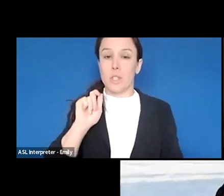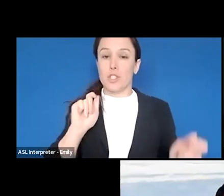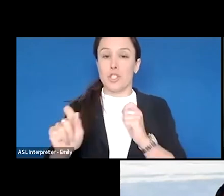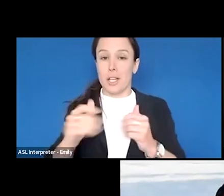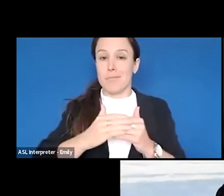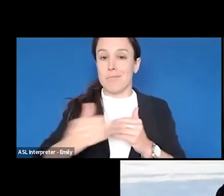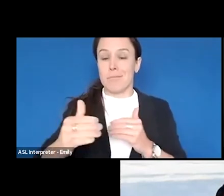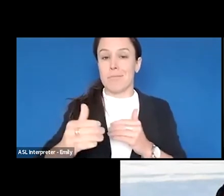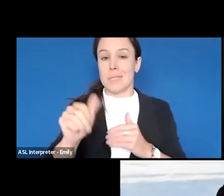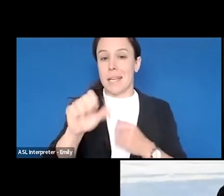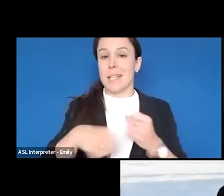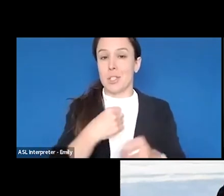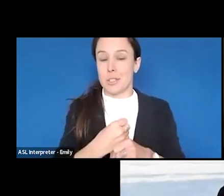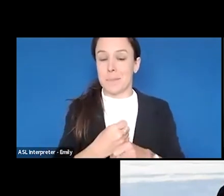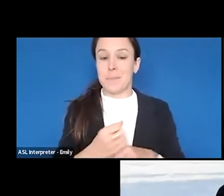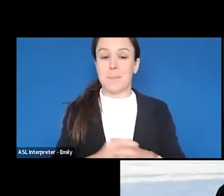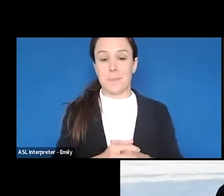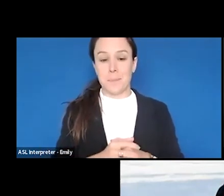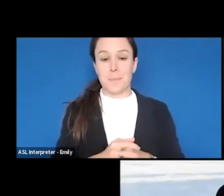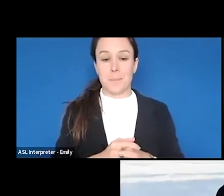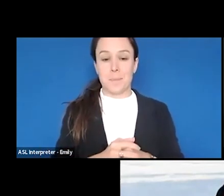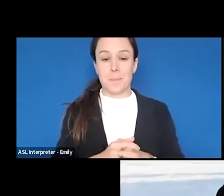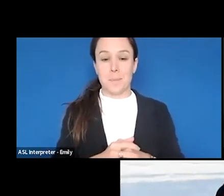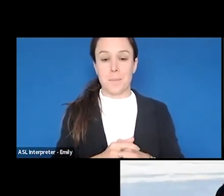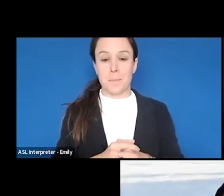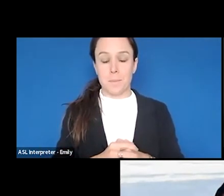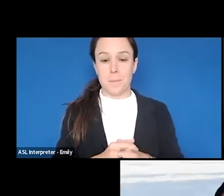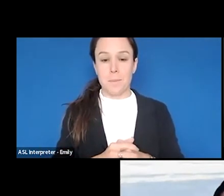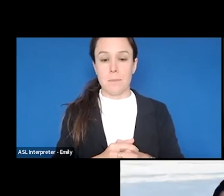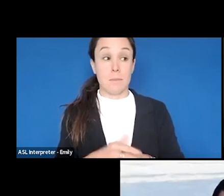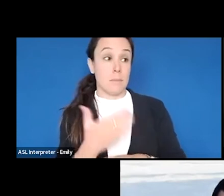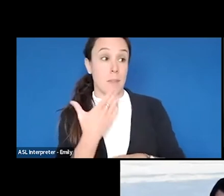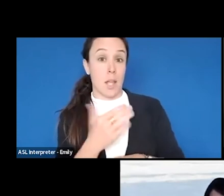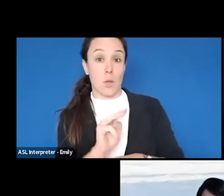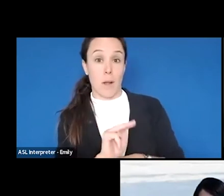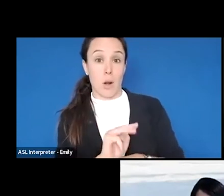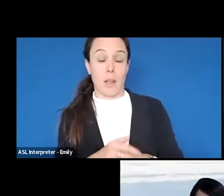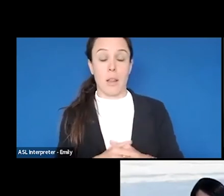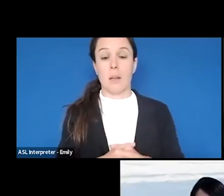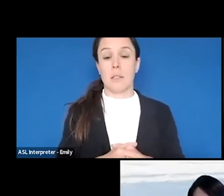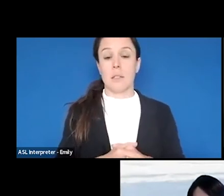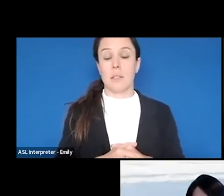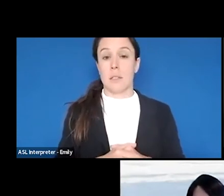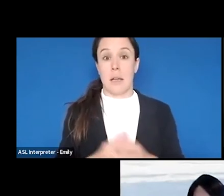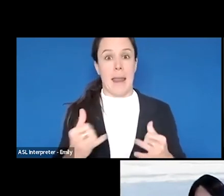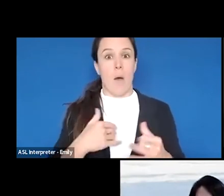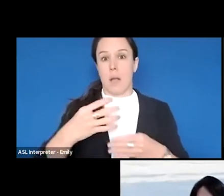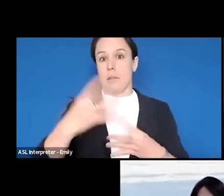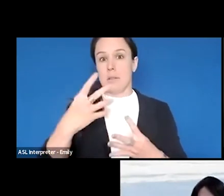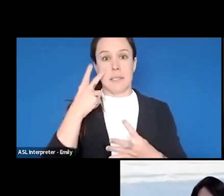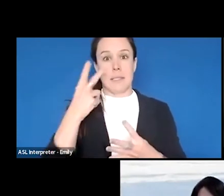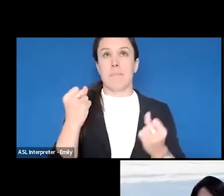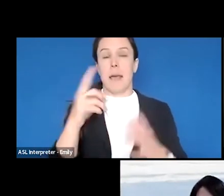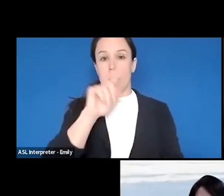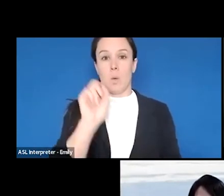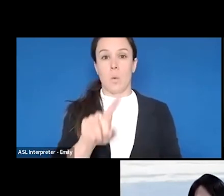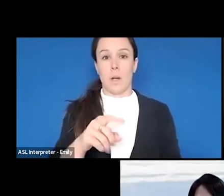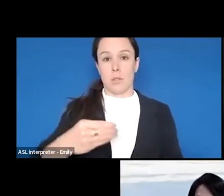So thank you Meredith. I'm looking at lots of questions here and so